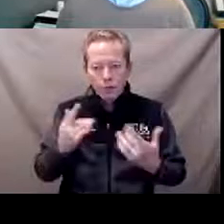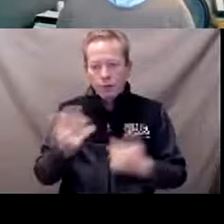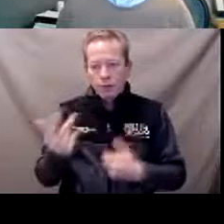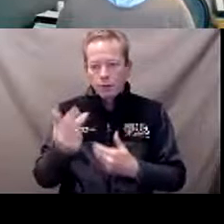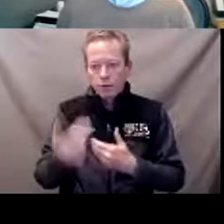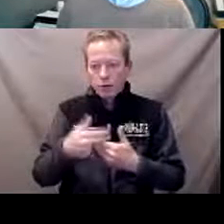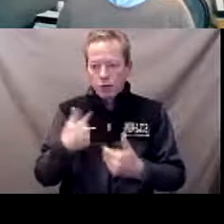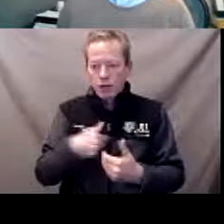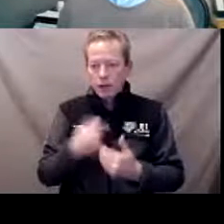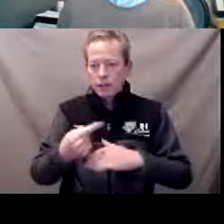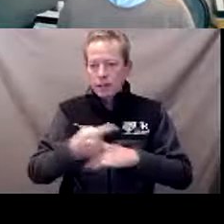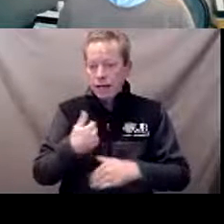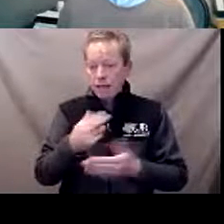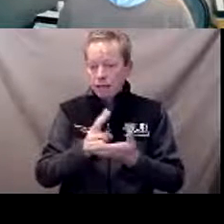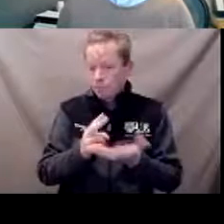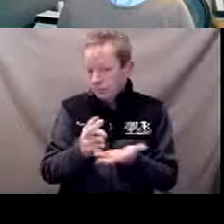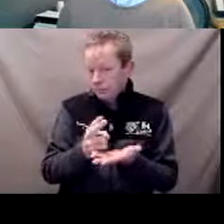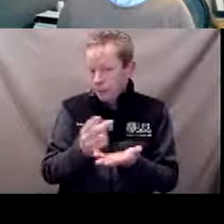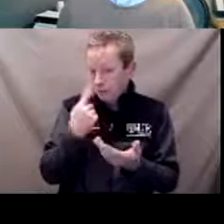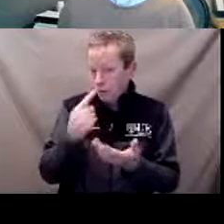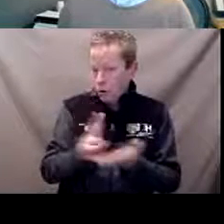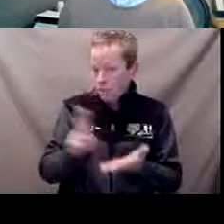of the University of Rochester, we welcome you to our geriatric medicine grand rounds.